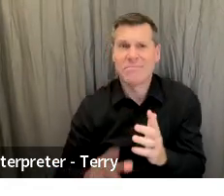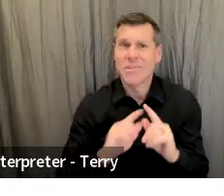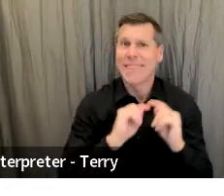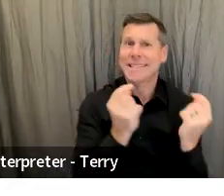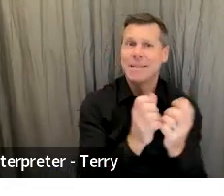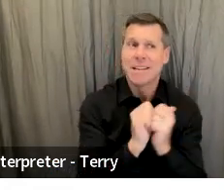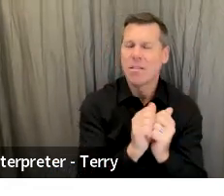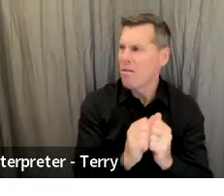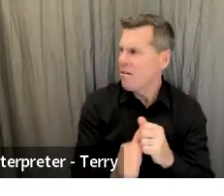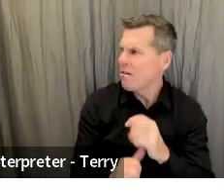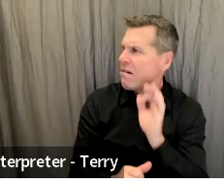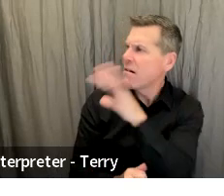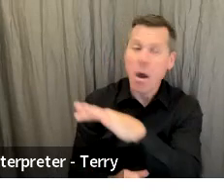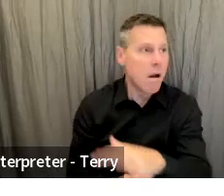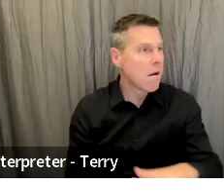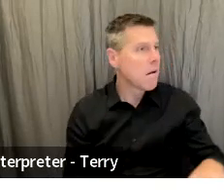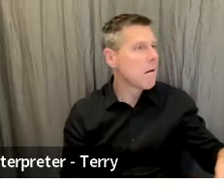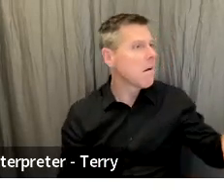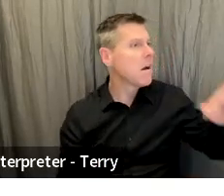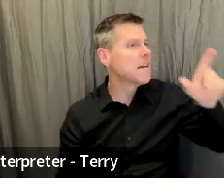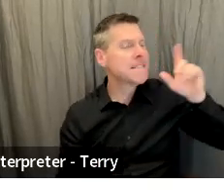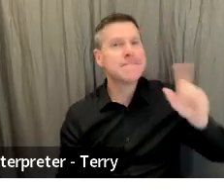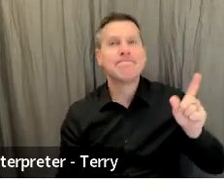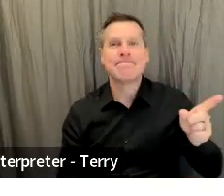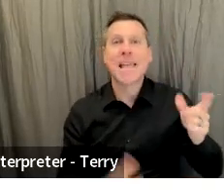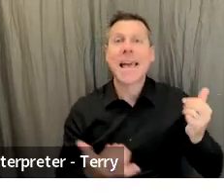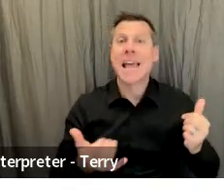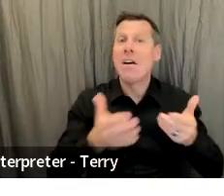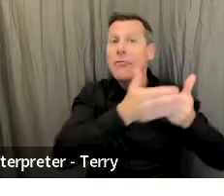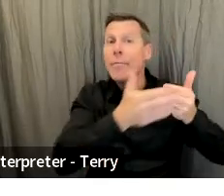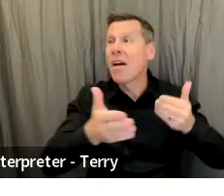is that now anyone that takes from it's those steps have already been done.